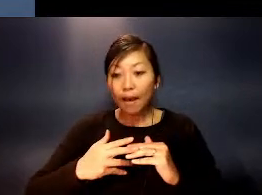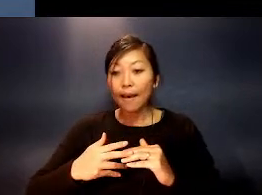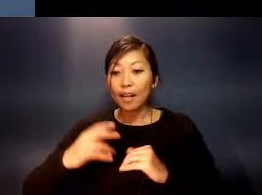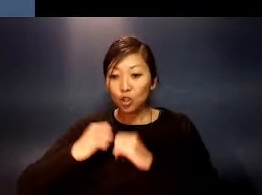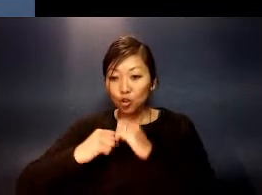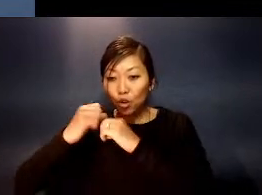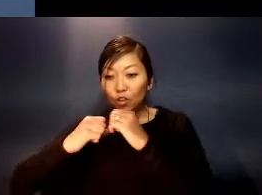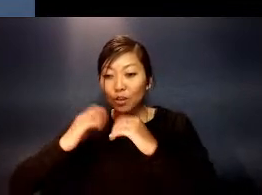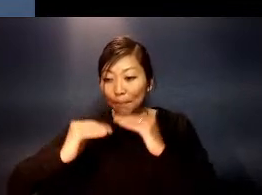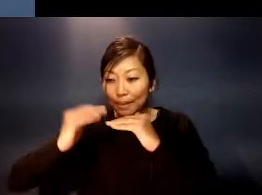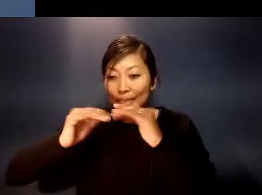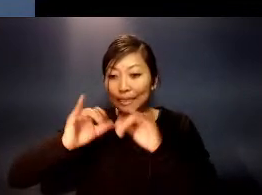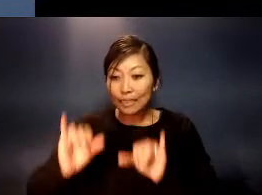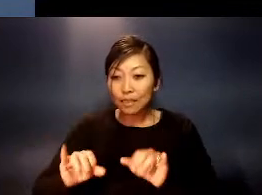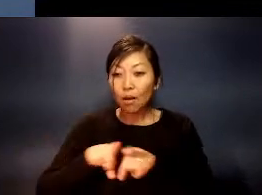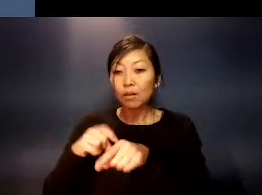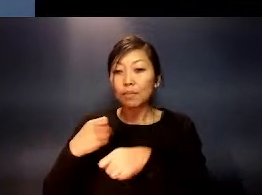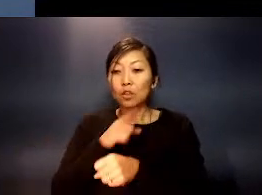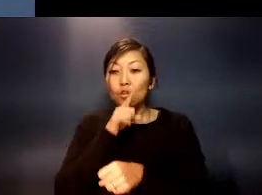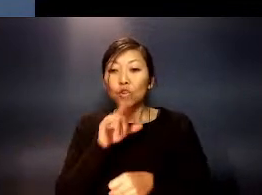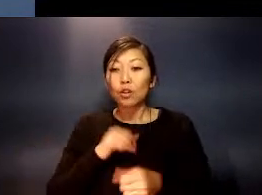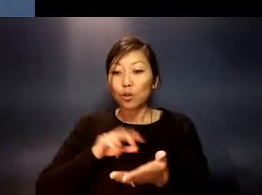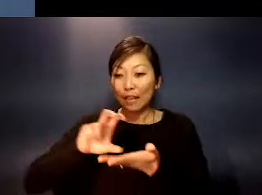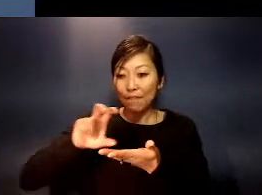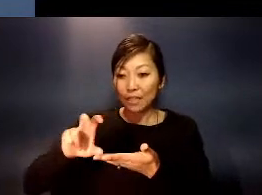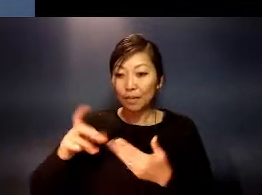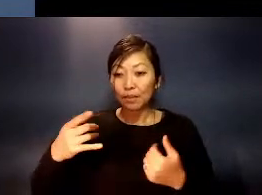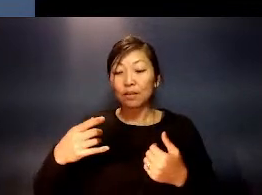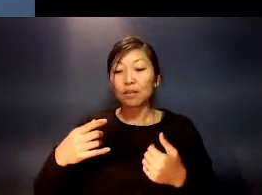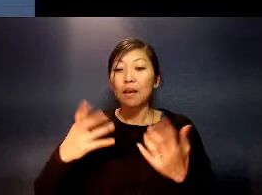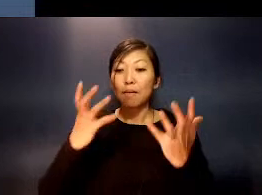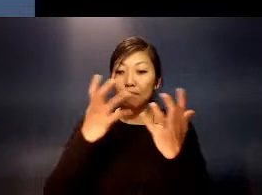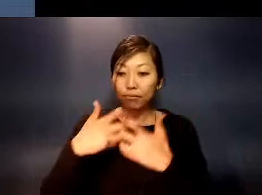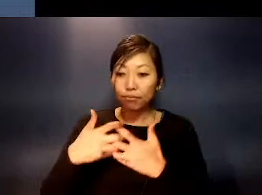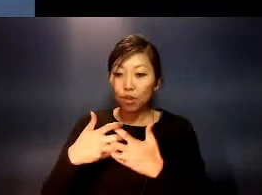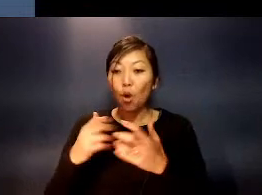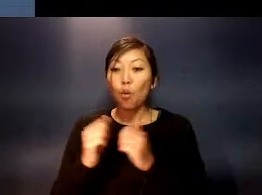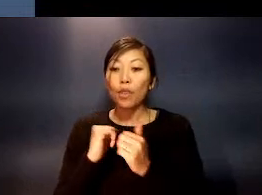IN OUR INFRASTRUCTURE INVESTMENTS. WE ARE THE FIRST CITY IN THE COUNTRY THAT I KNOW OF